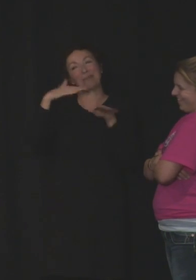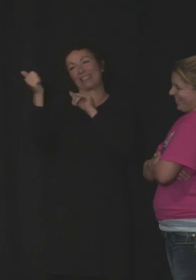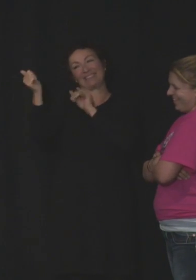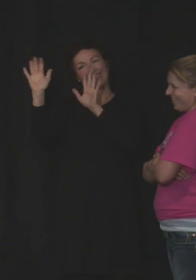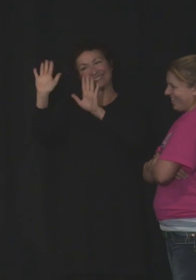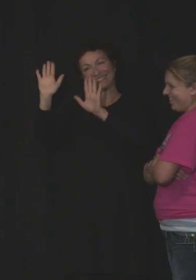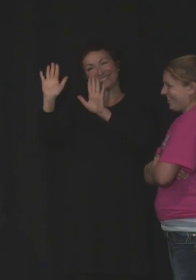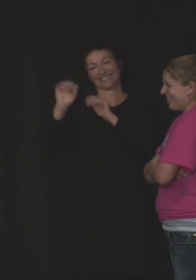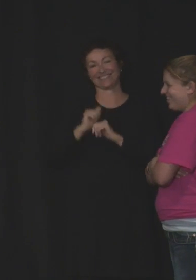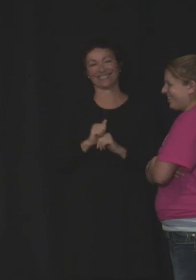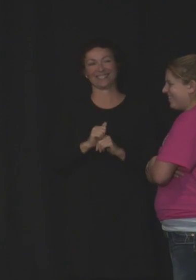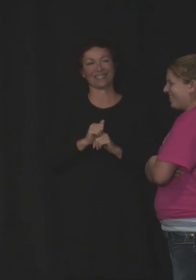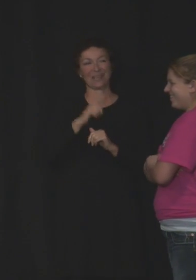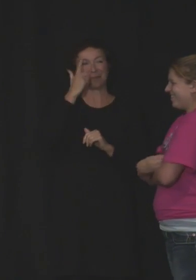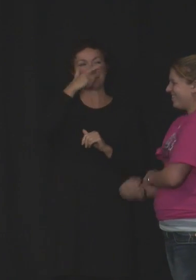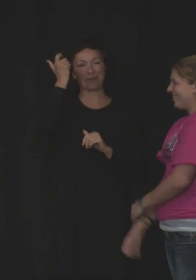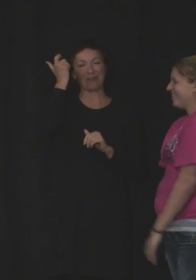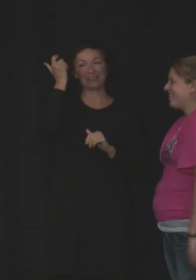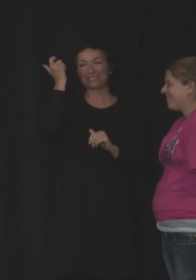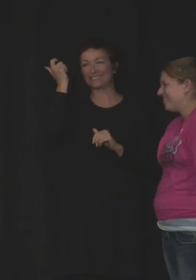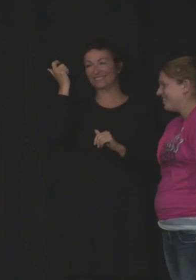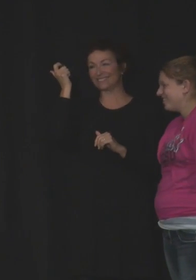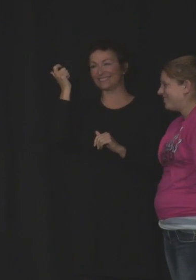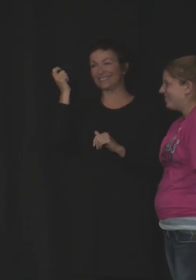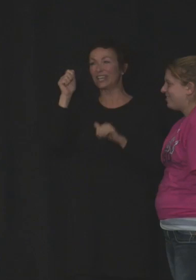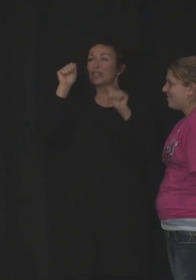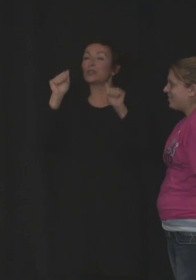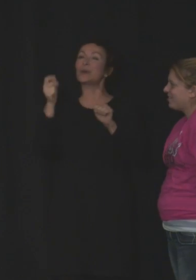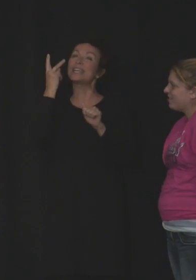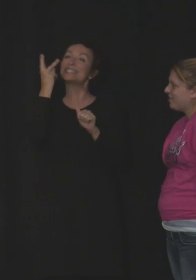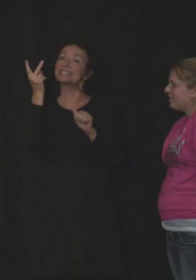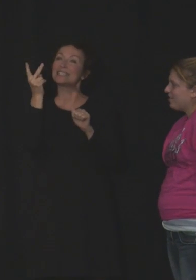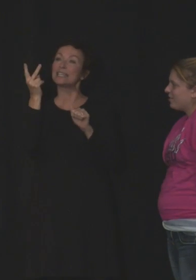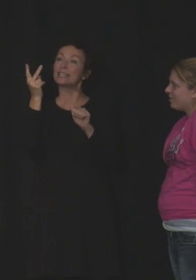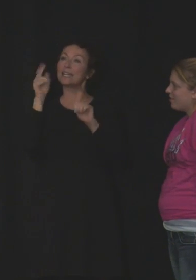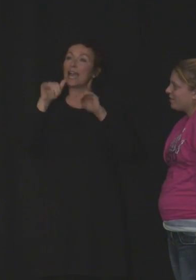but because you could see the growth.